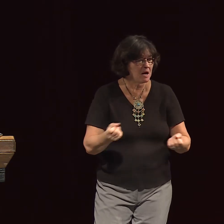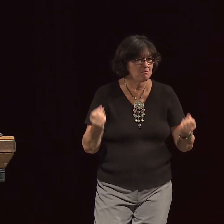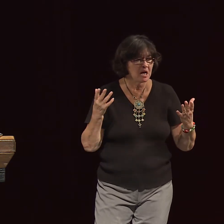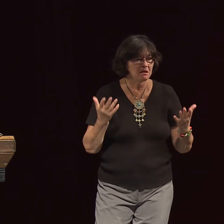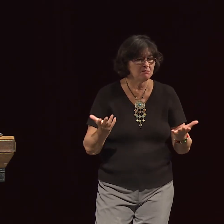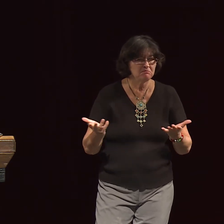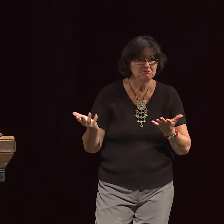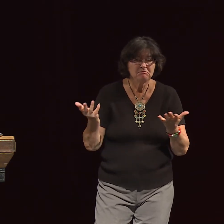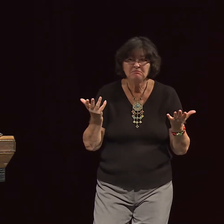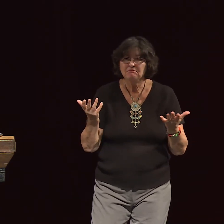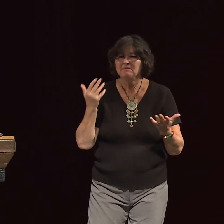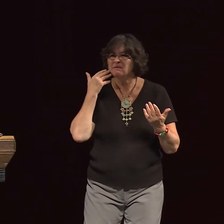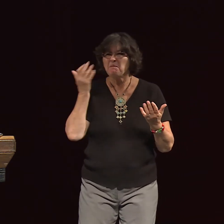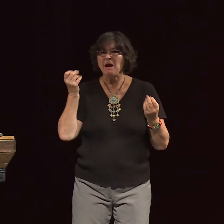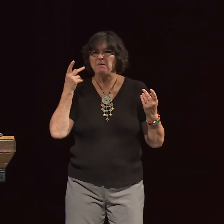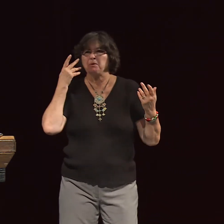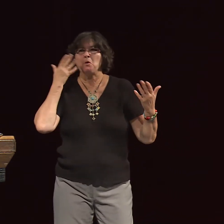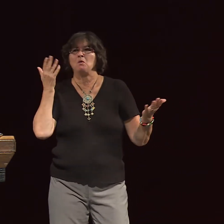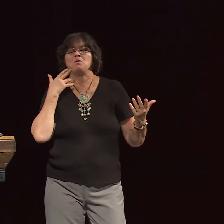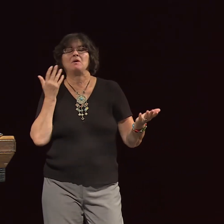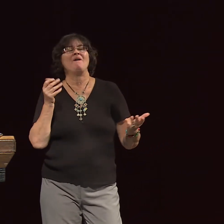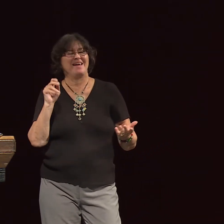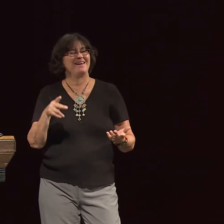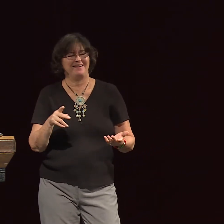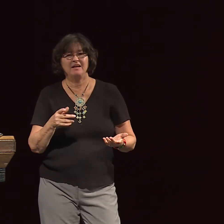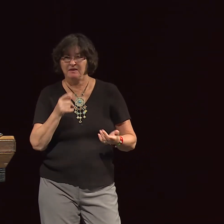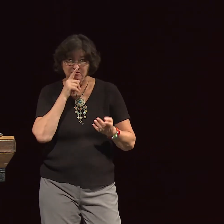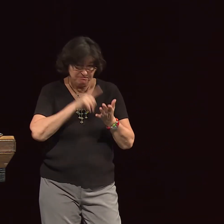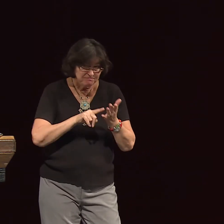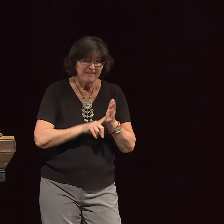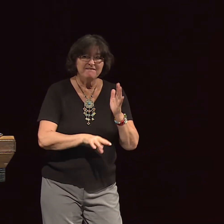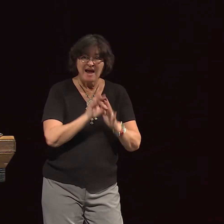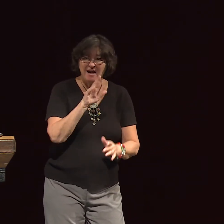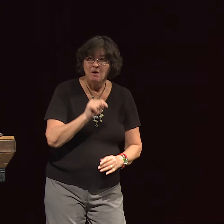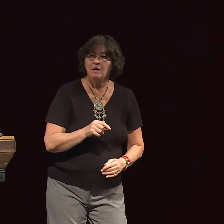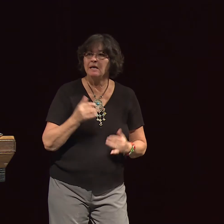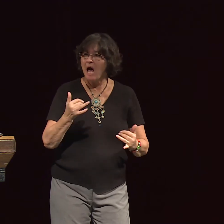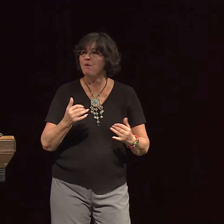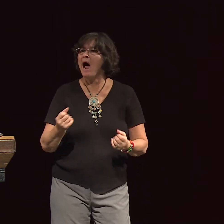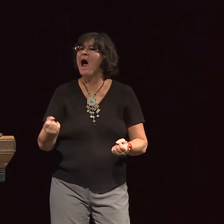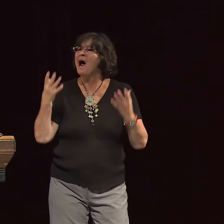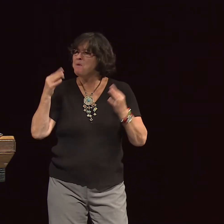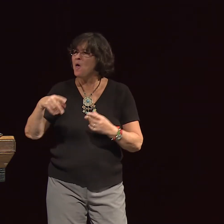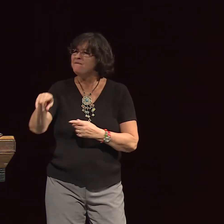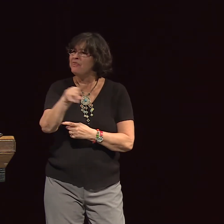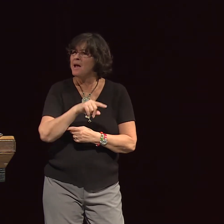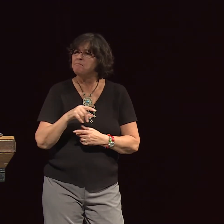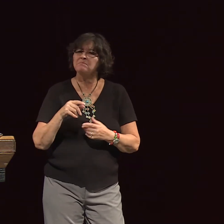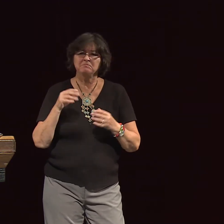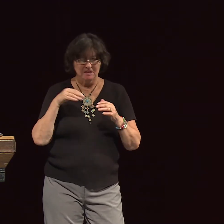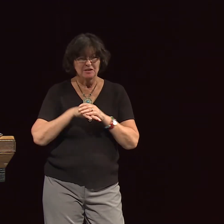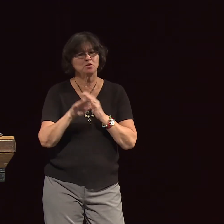Do we know how many are in public school? That information should be accessible.